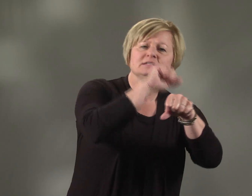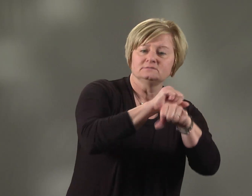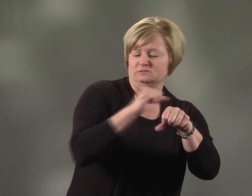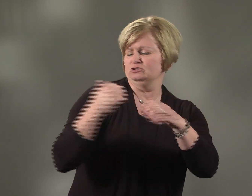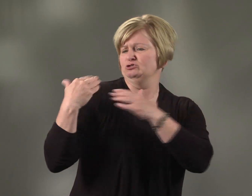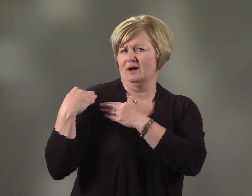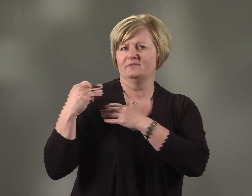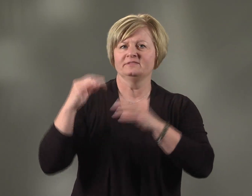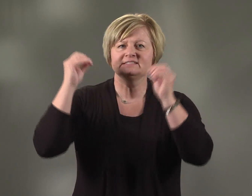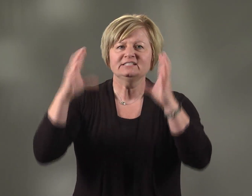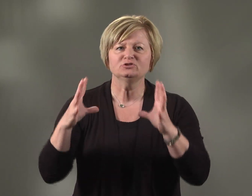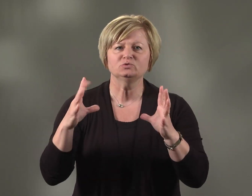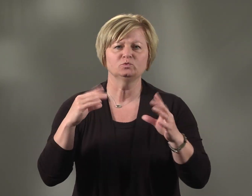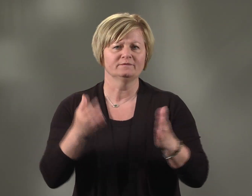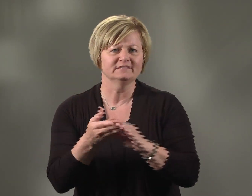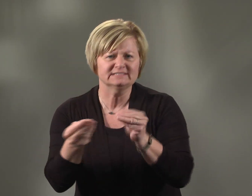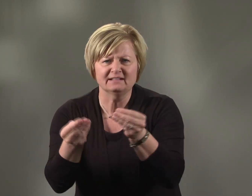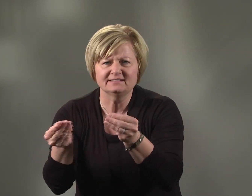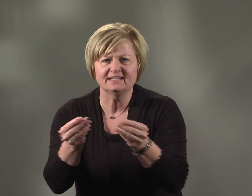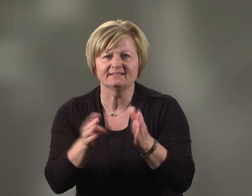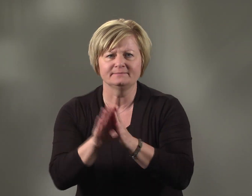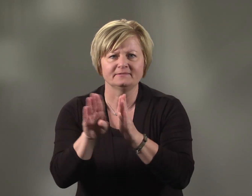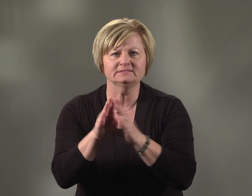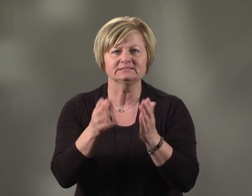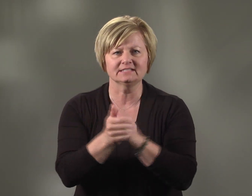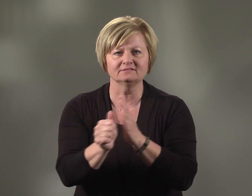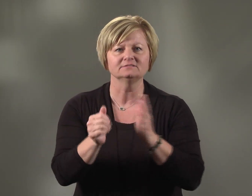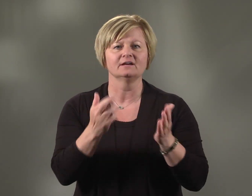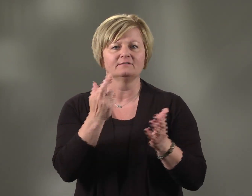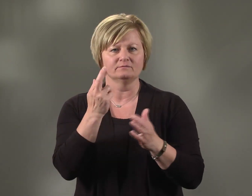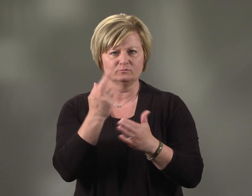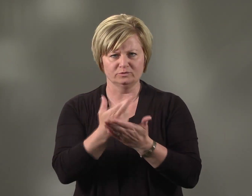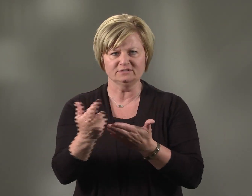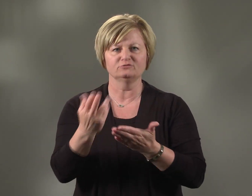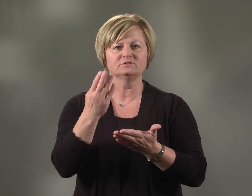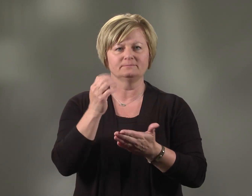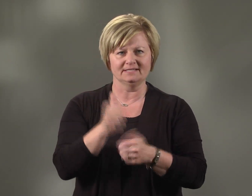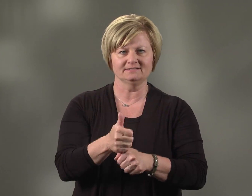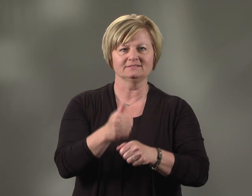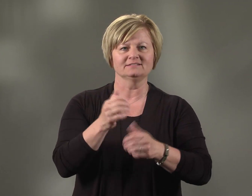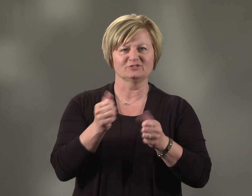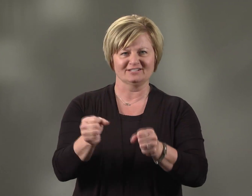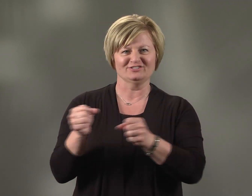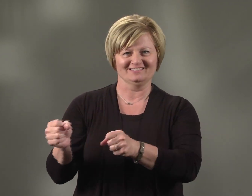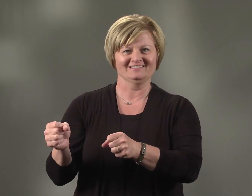It is the job of the teacher to facilitate the development of these skills using research-based strategies.